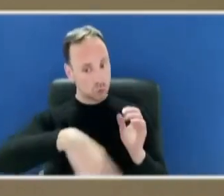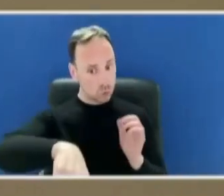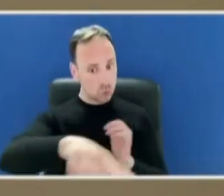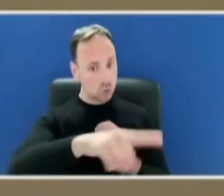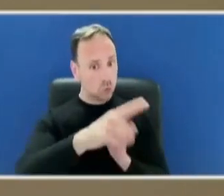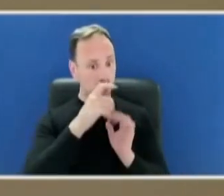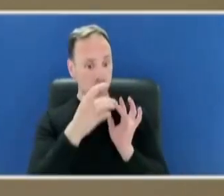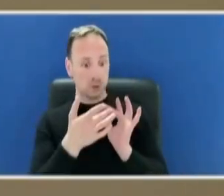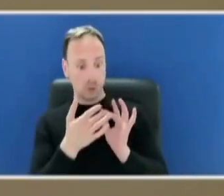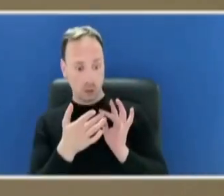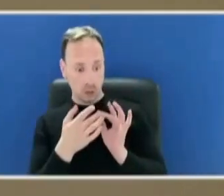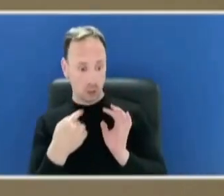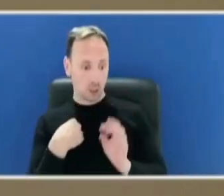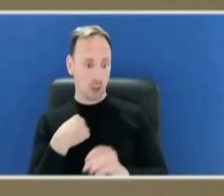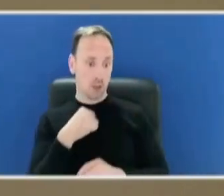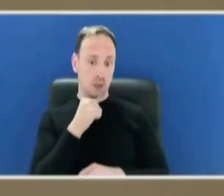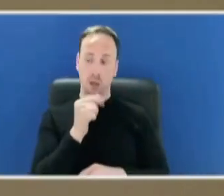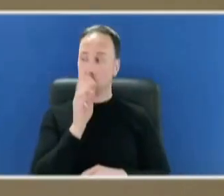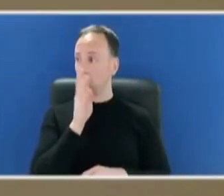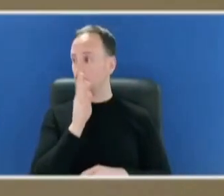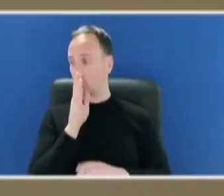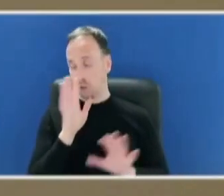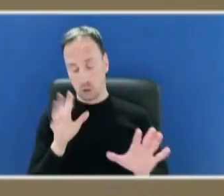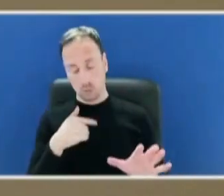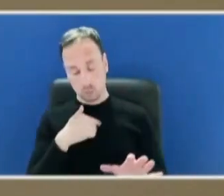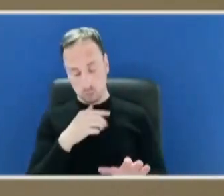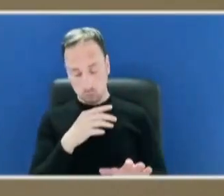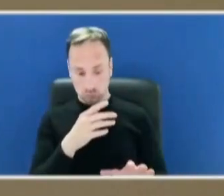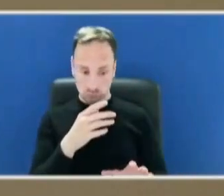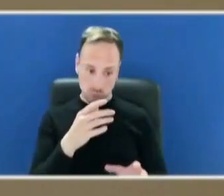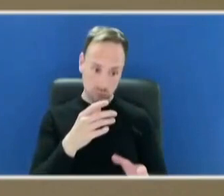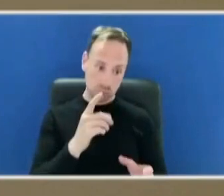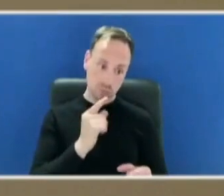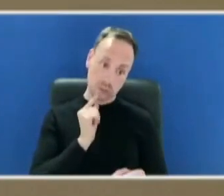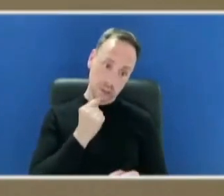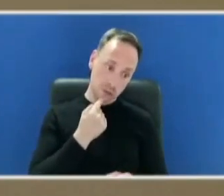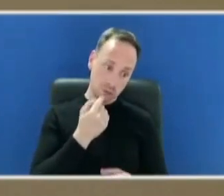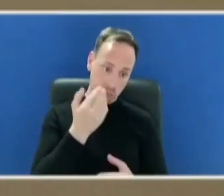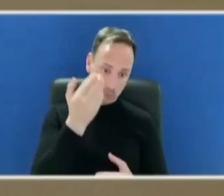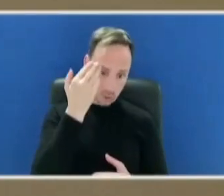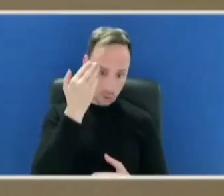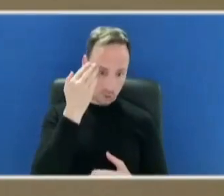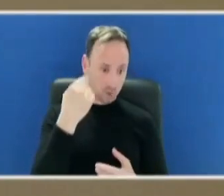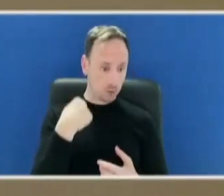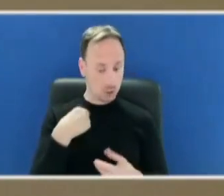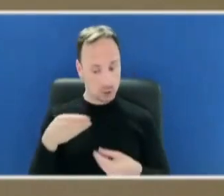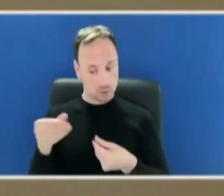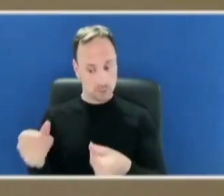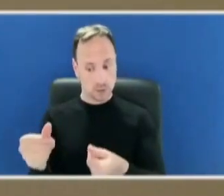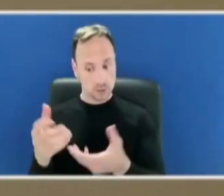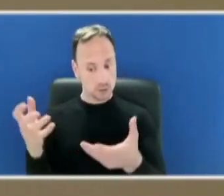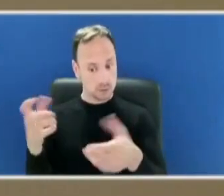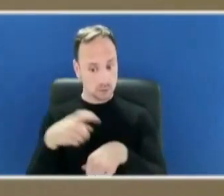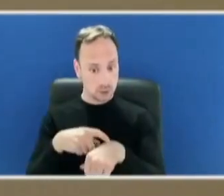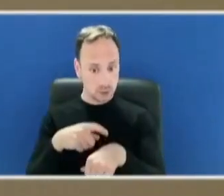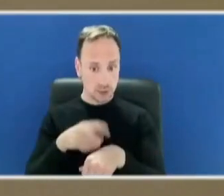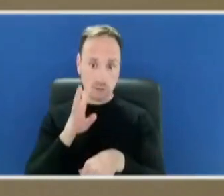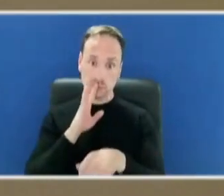I spent many hours speaking to staff and even constituents on this matter.